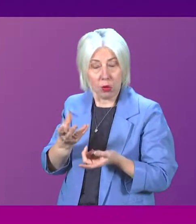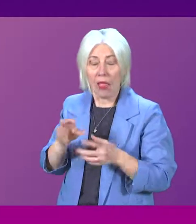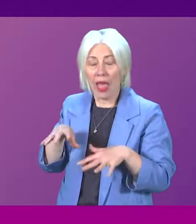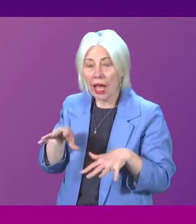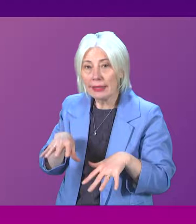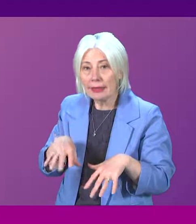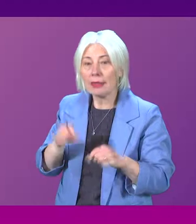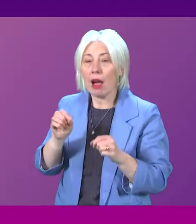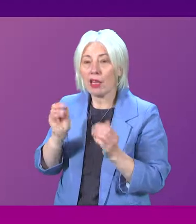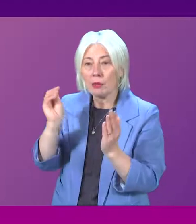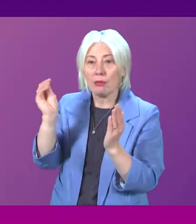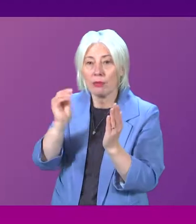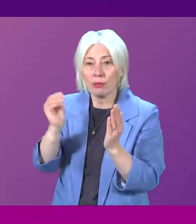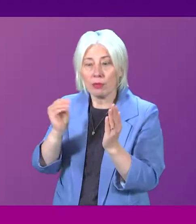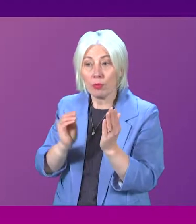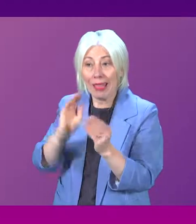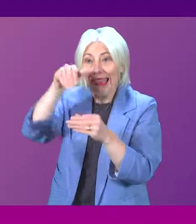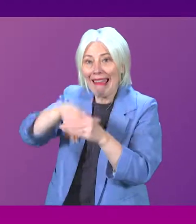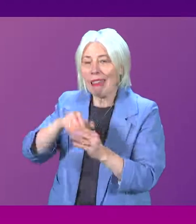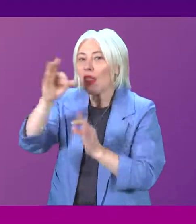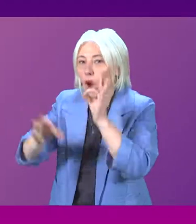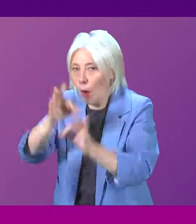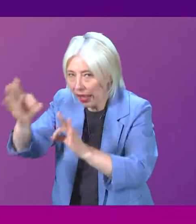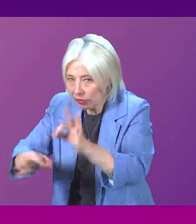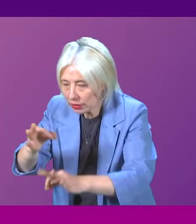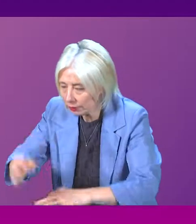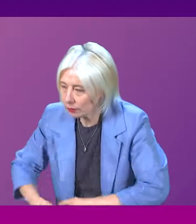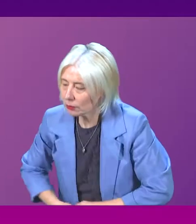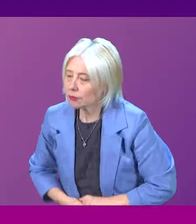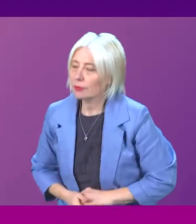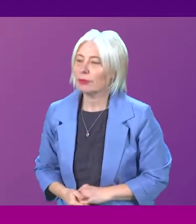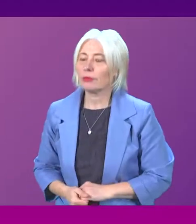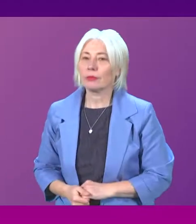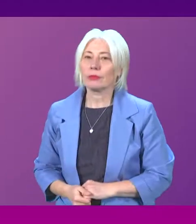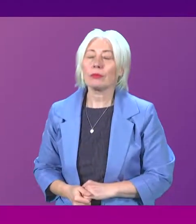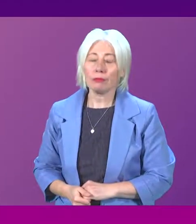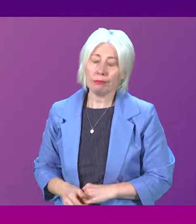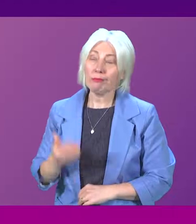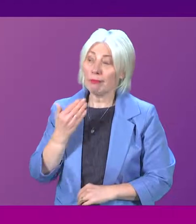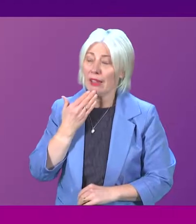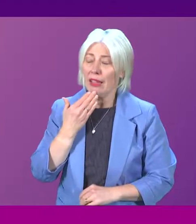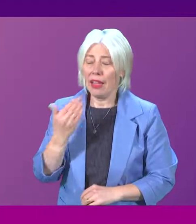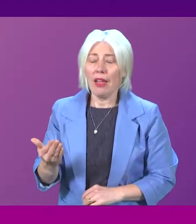in the conduct of the inquiry.